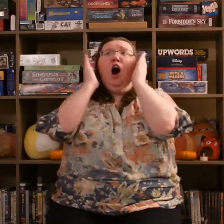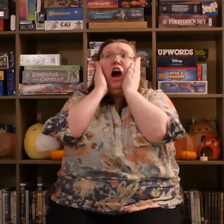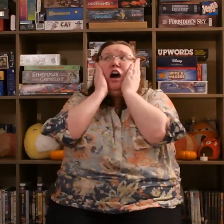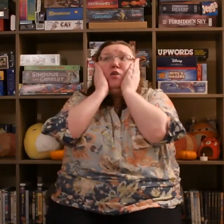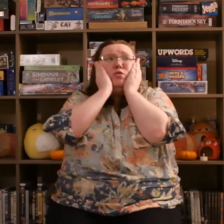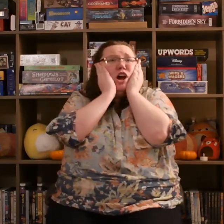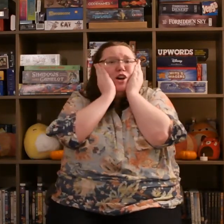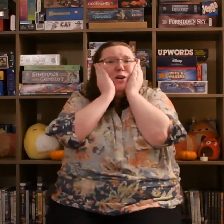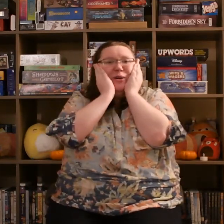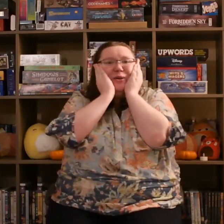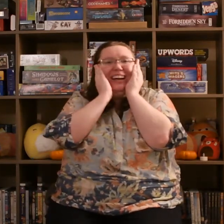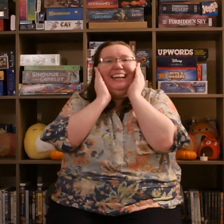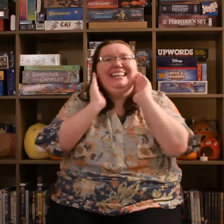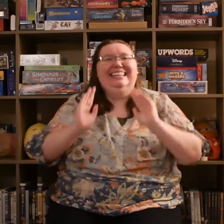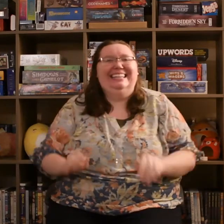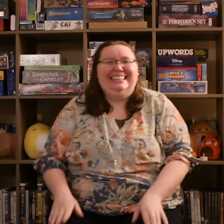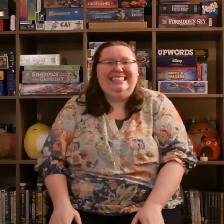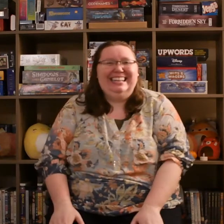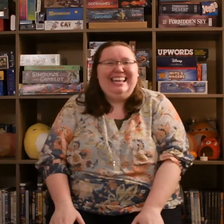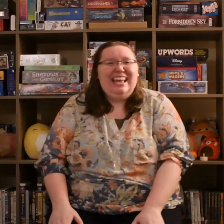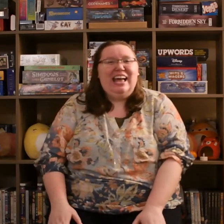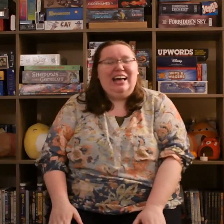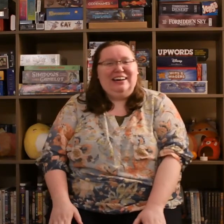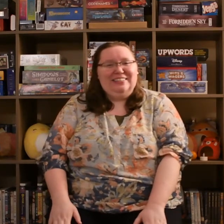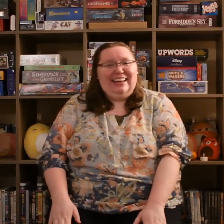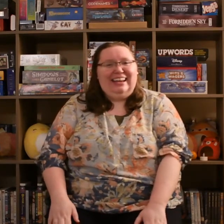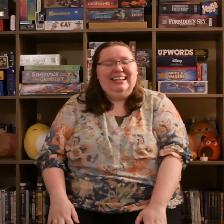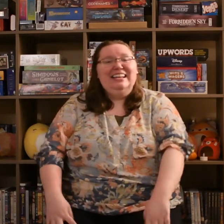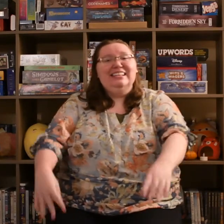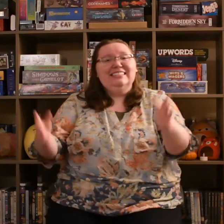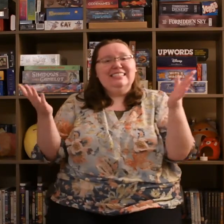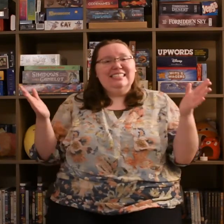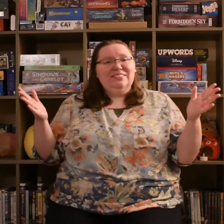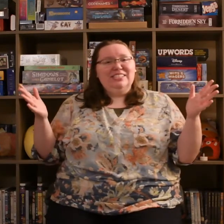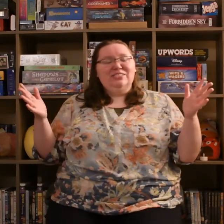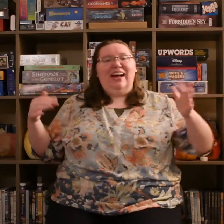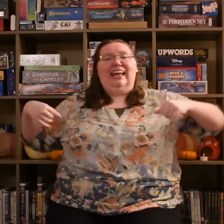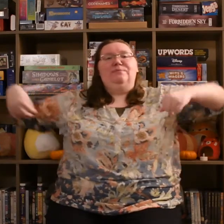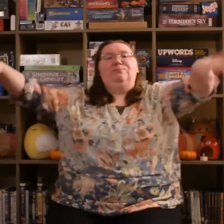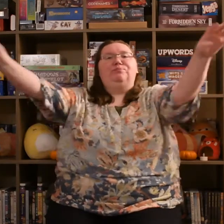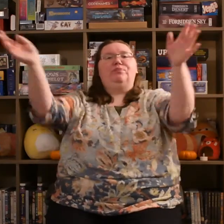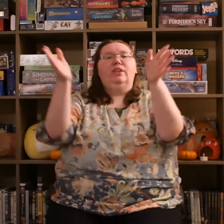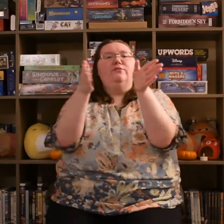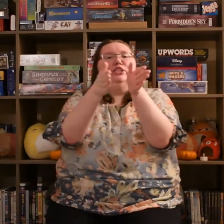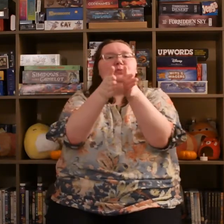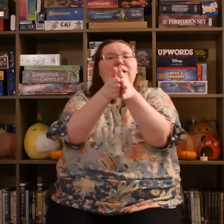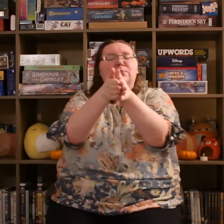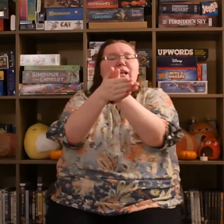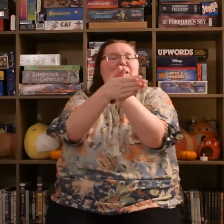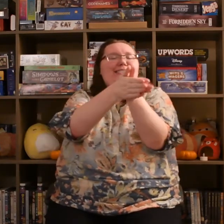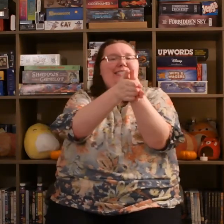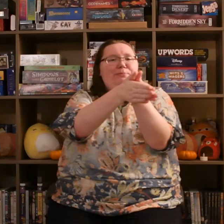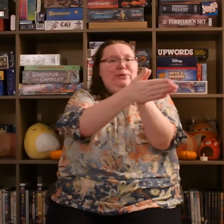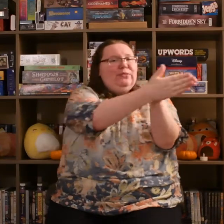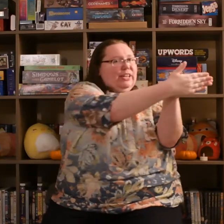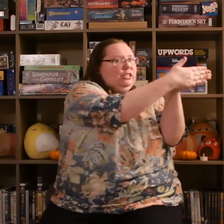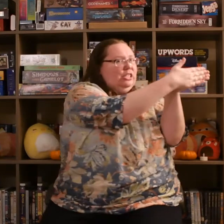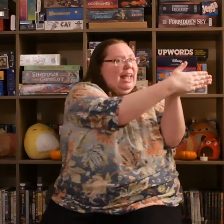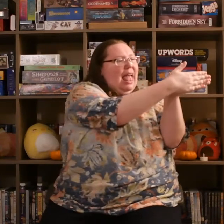"oh no!" All right, so let's give it a try. First we're going to pull out our slippery fish